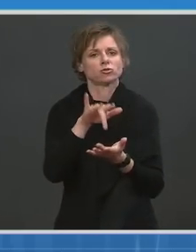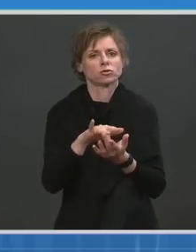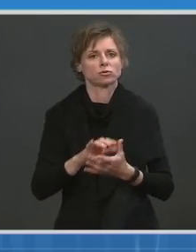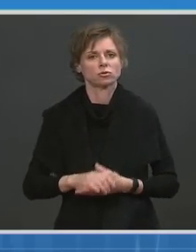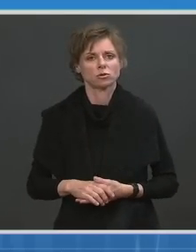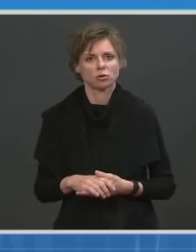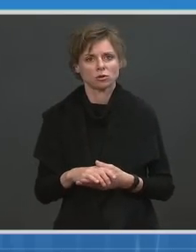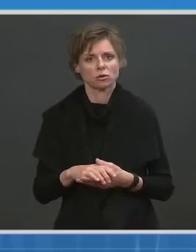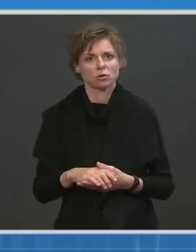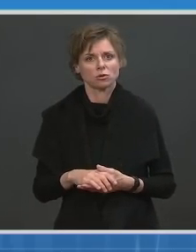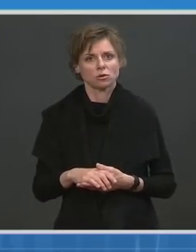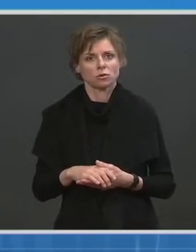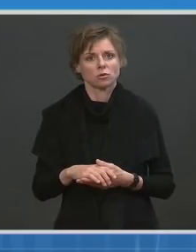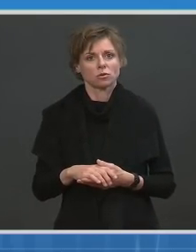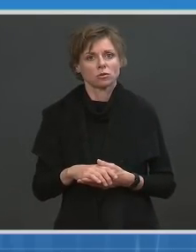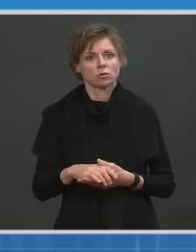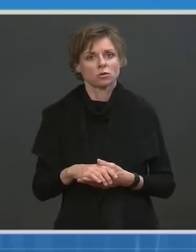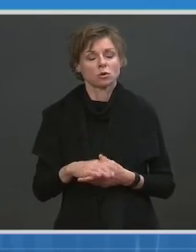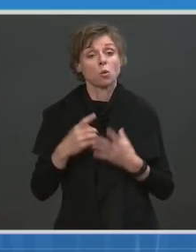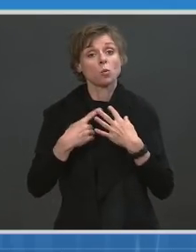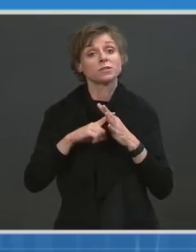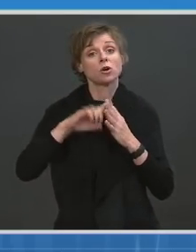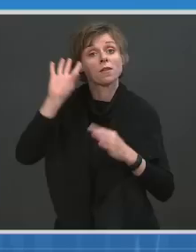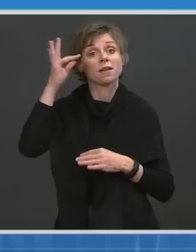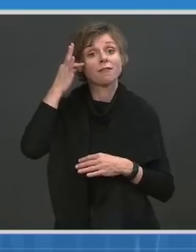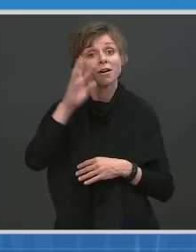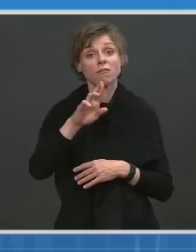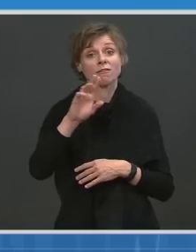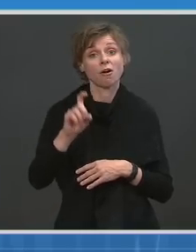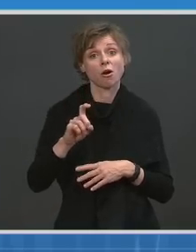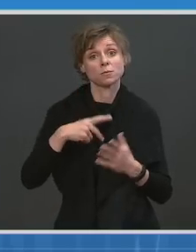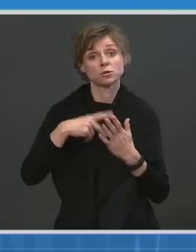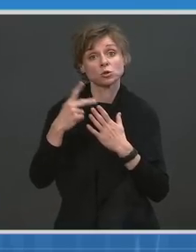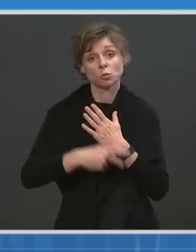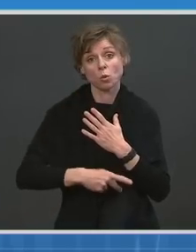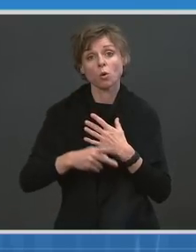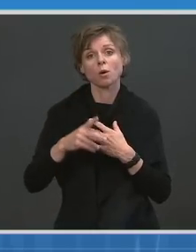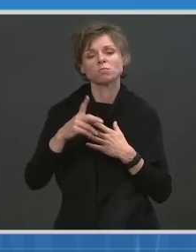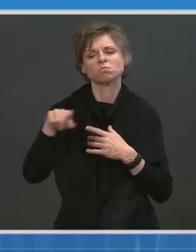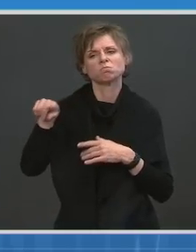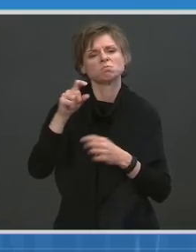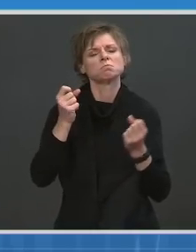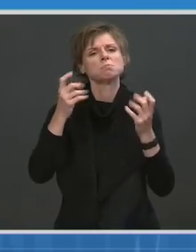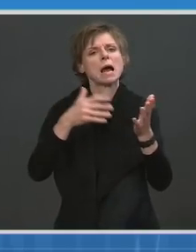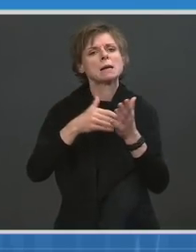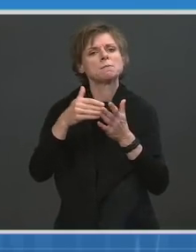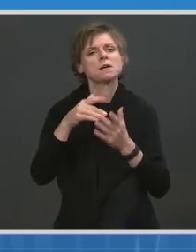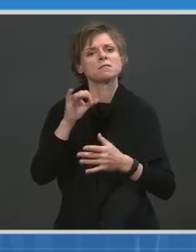We launched the Federal Pharmacy Program, which has allowed millions of Americans to get a shot in their local pharmacy